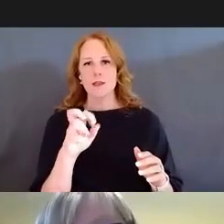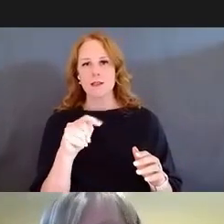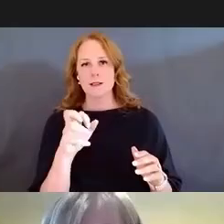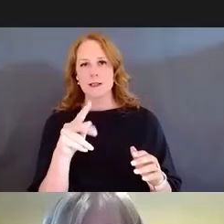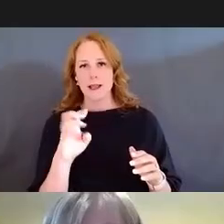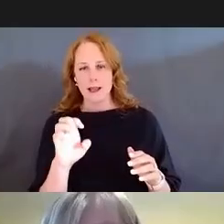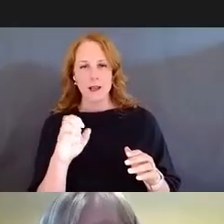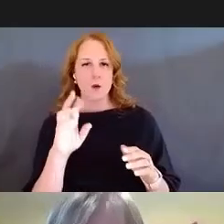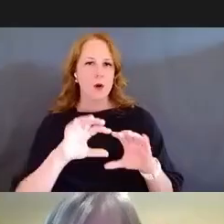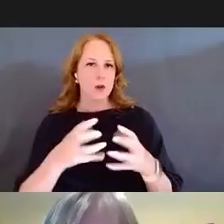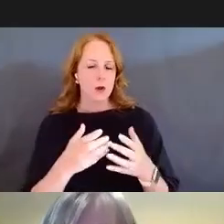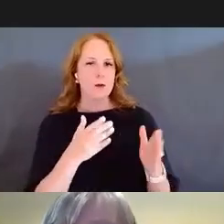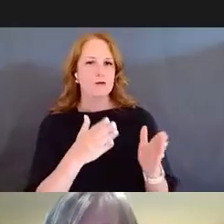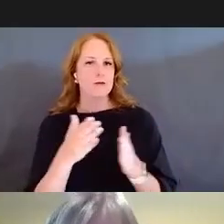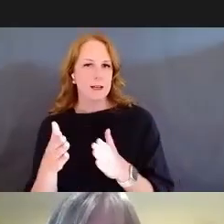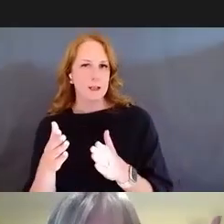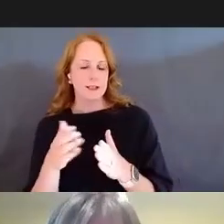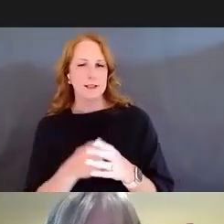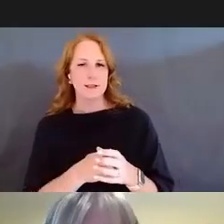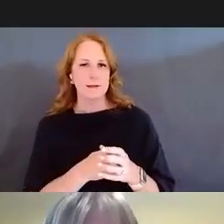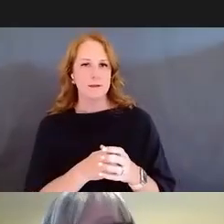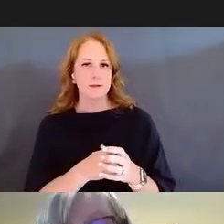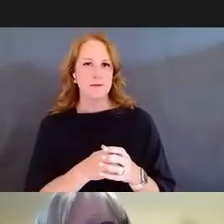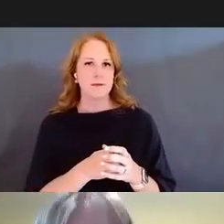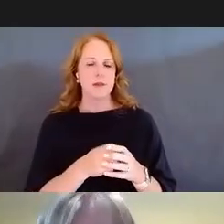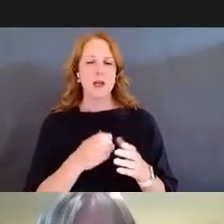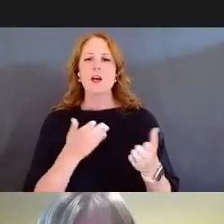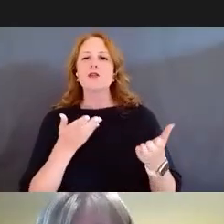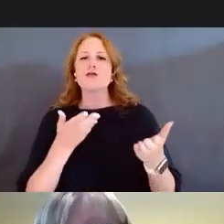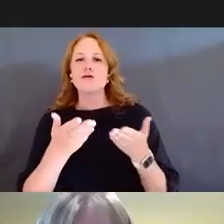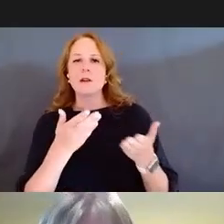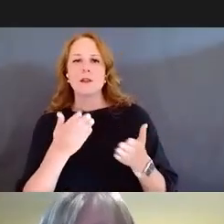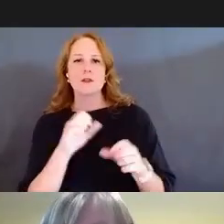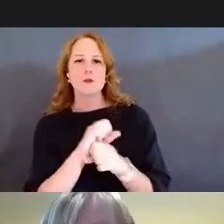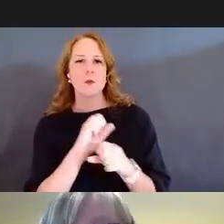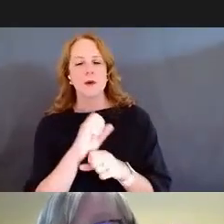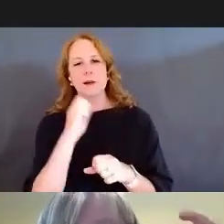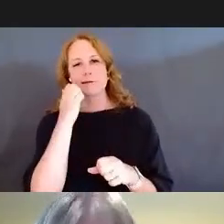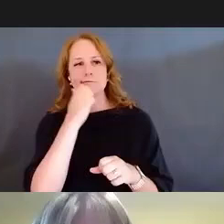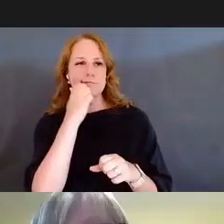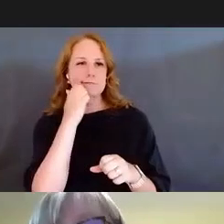um part of Microsoft. A lot of the service level work the dayto-day that keeps Microsoft running